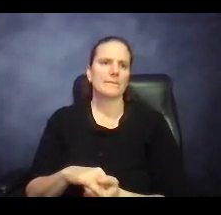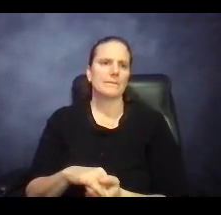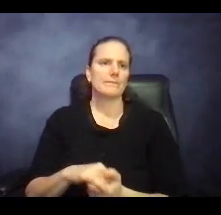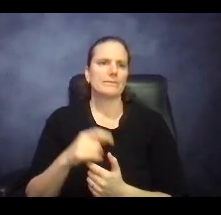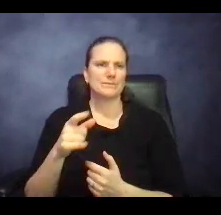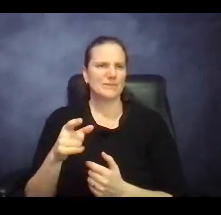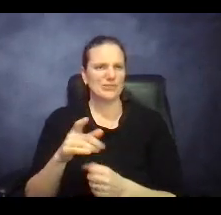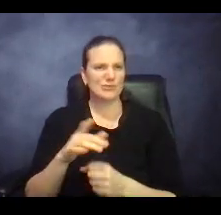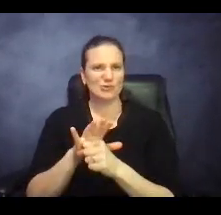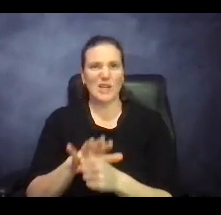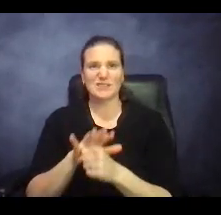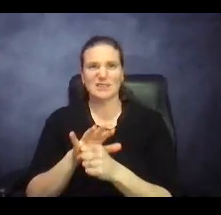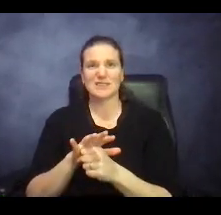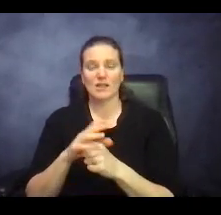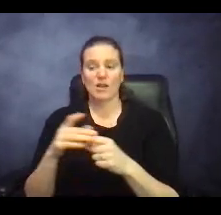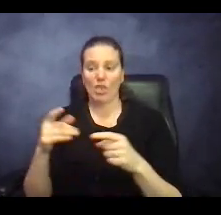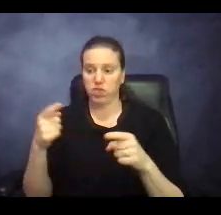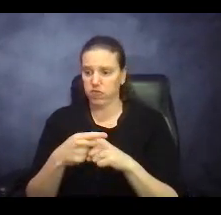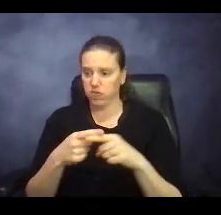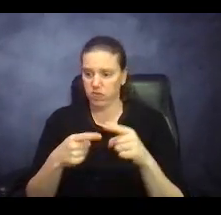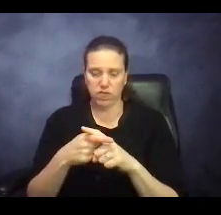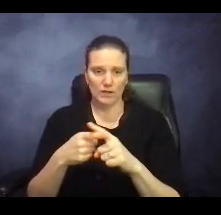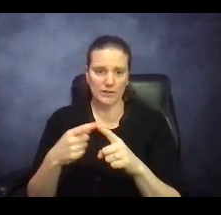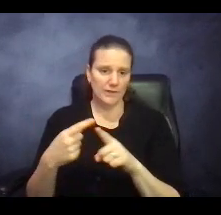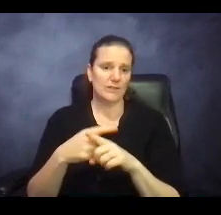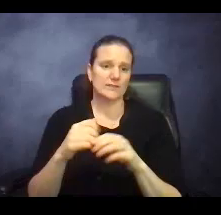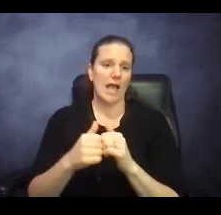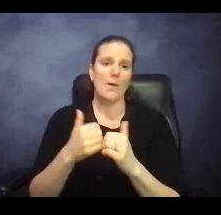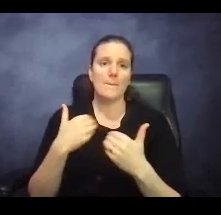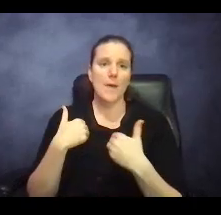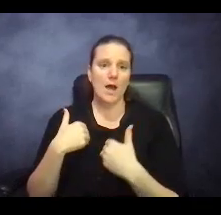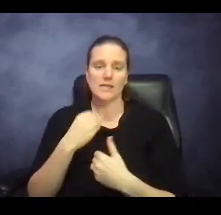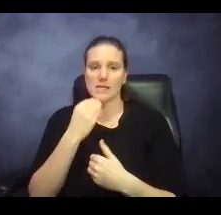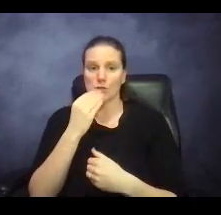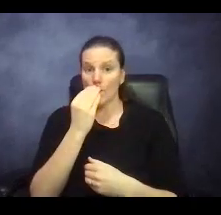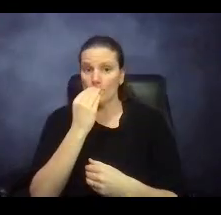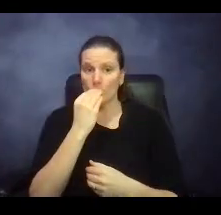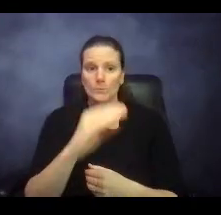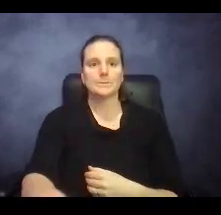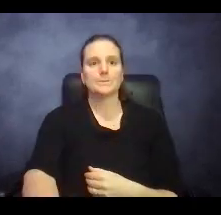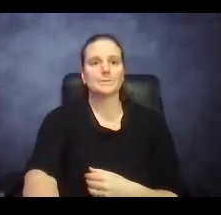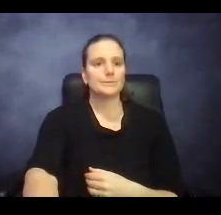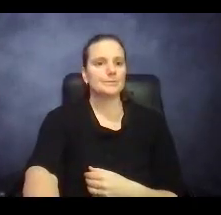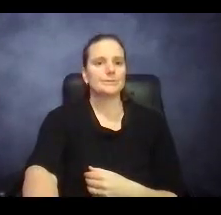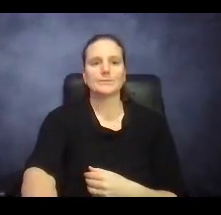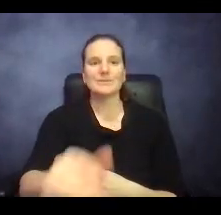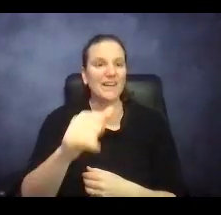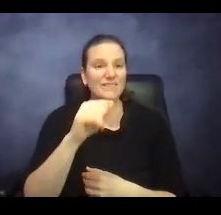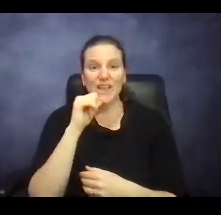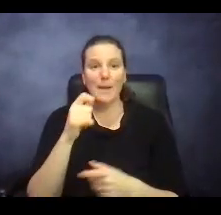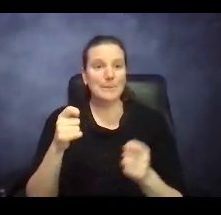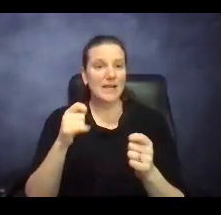that your body uses your food. And so if you're not managing your stress and you're not eating meals regularly